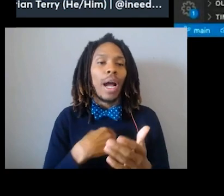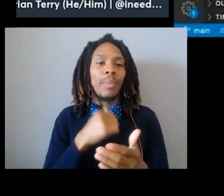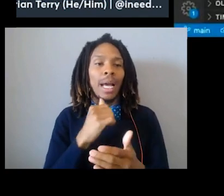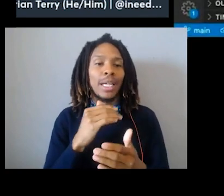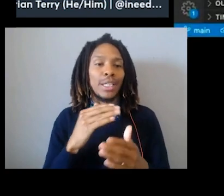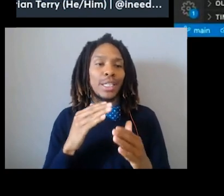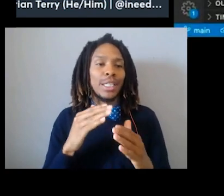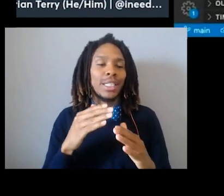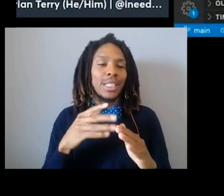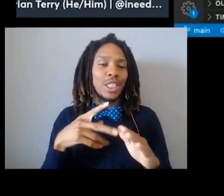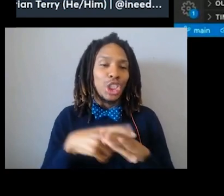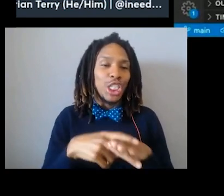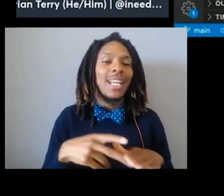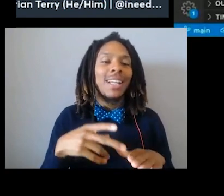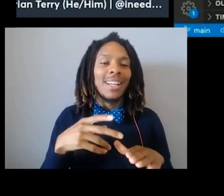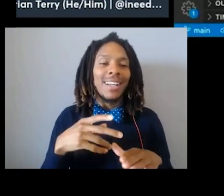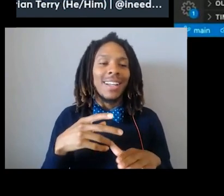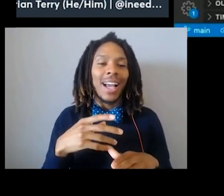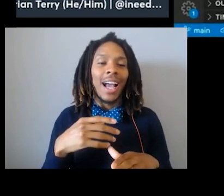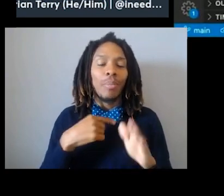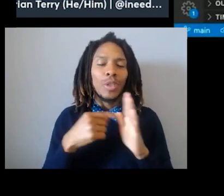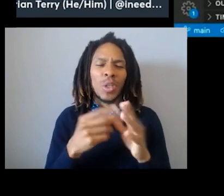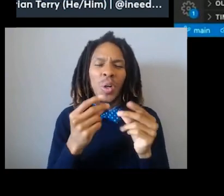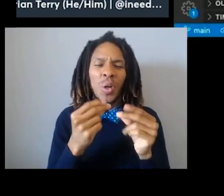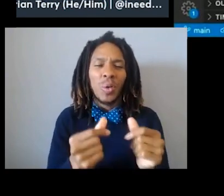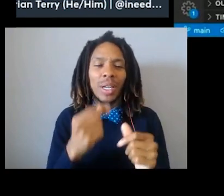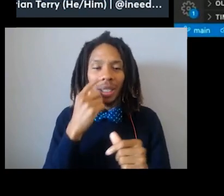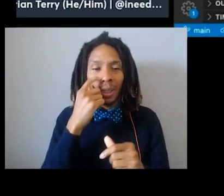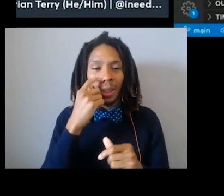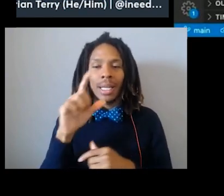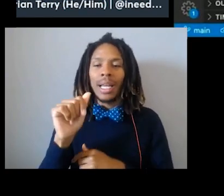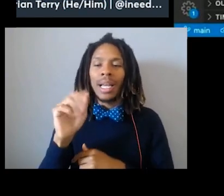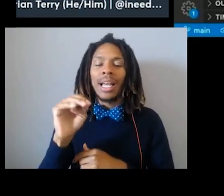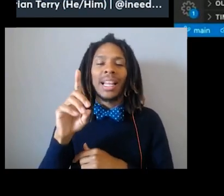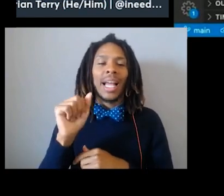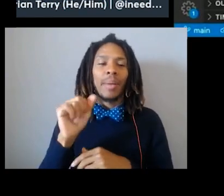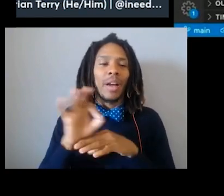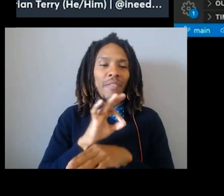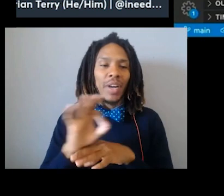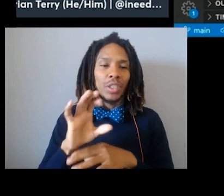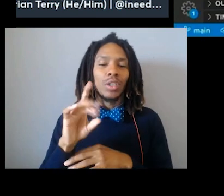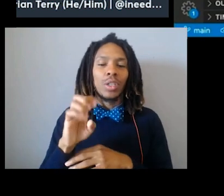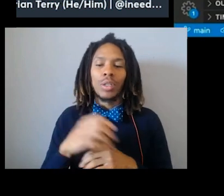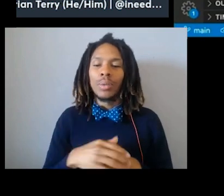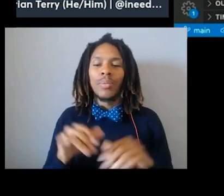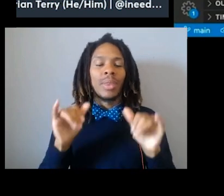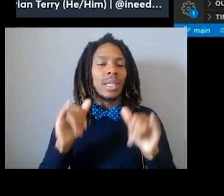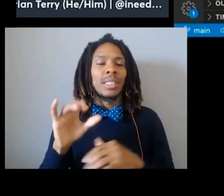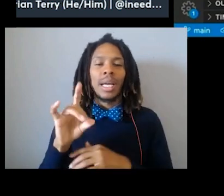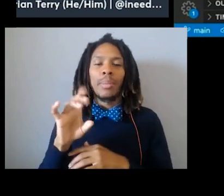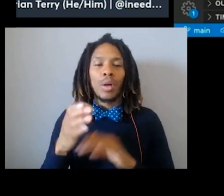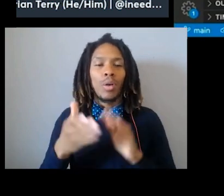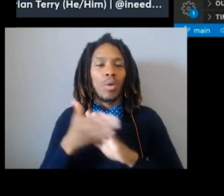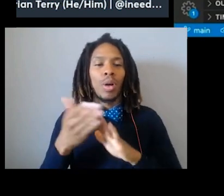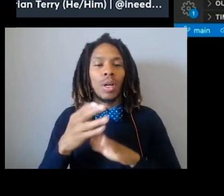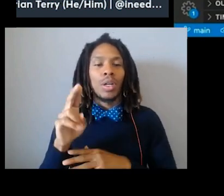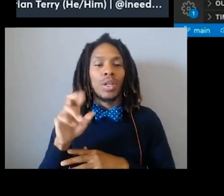I'll tell you really quick, the Lambda function code, right? So this is the same code running in US-East-1 and US-West-2.